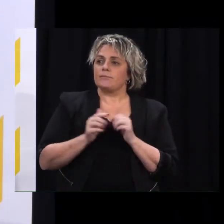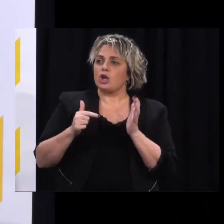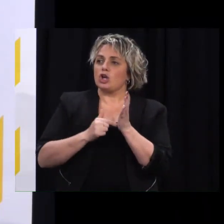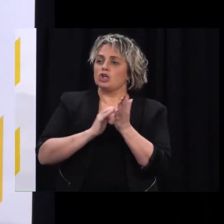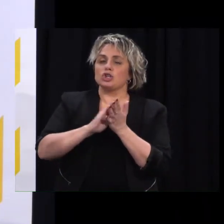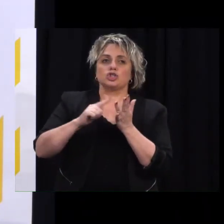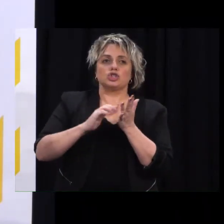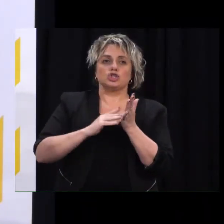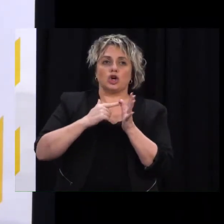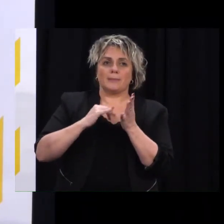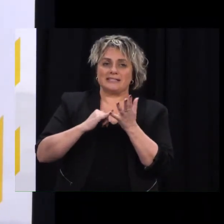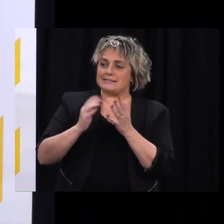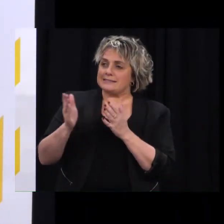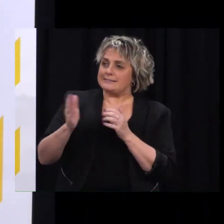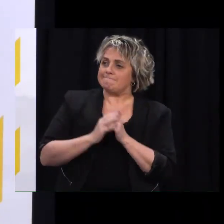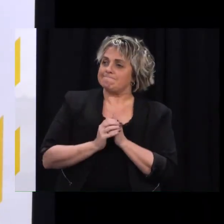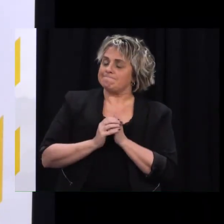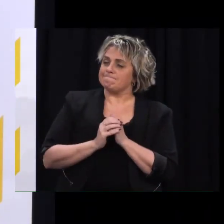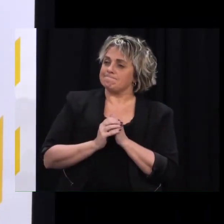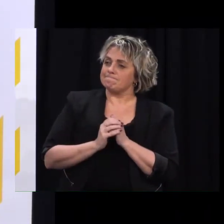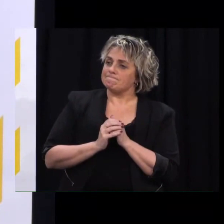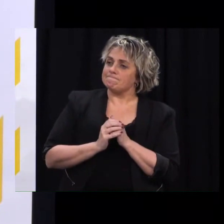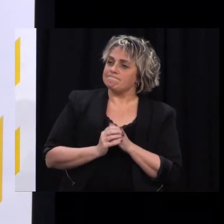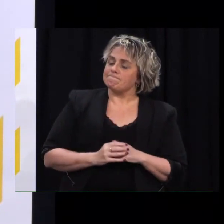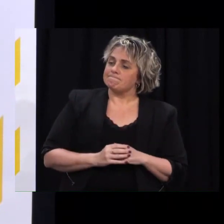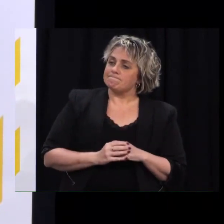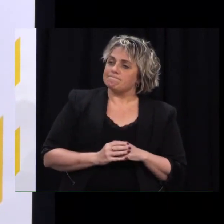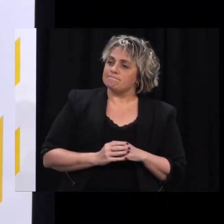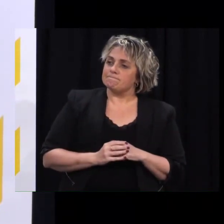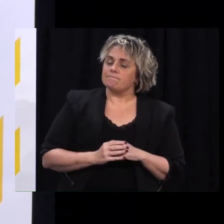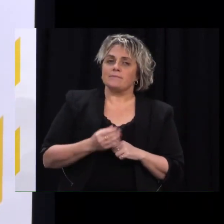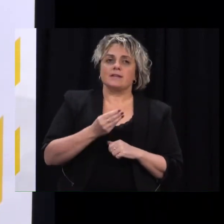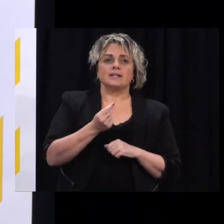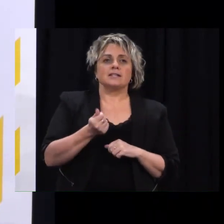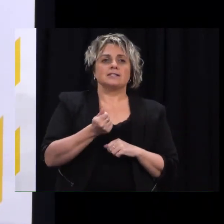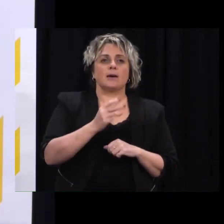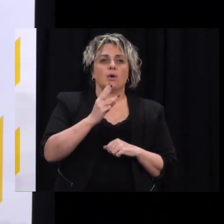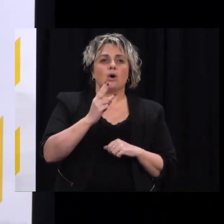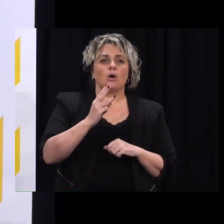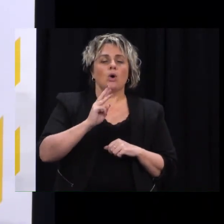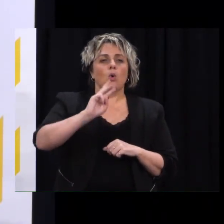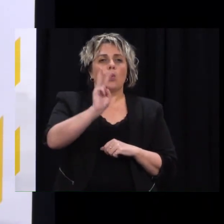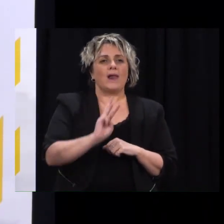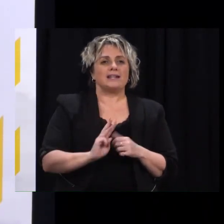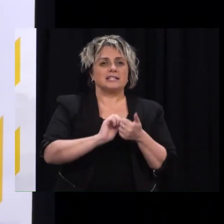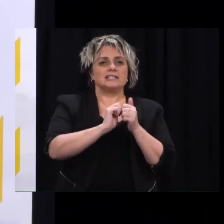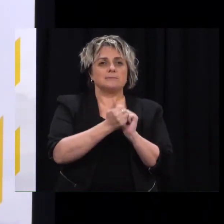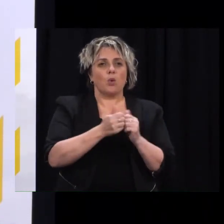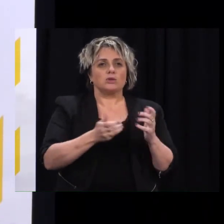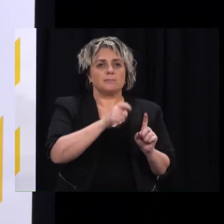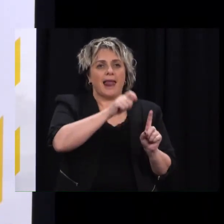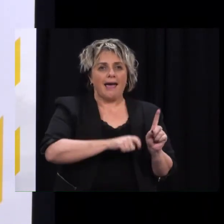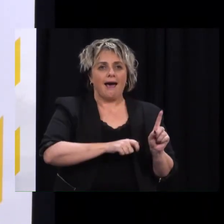the opportunity to do it face- to-face. I'm disappointed they